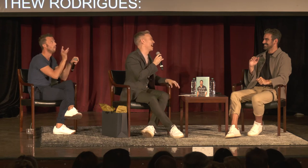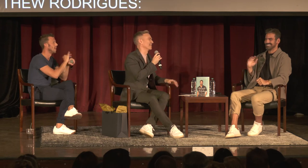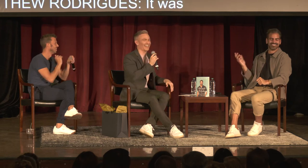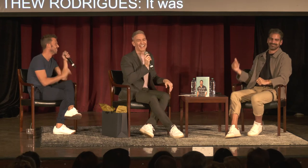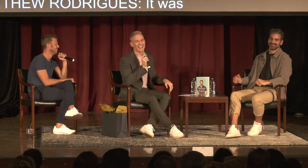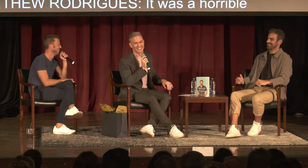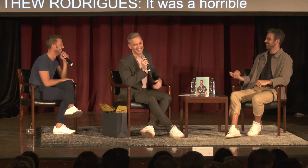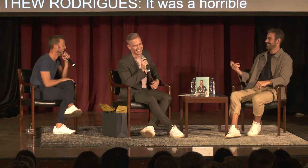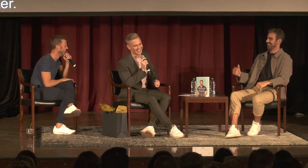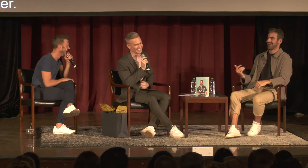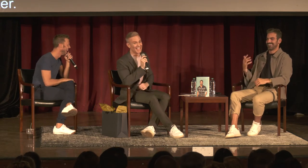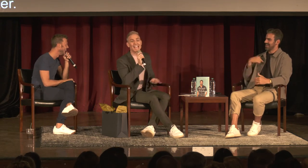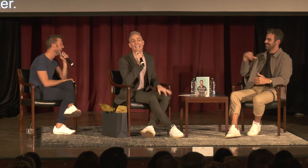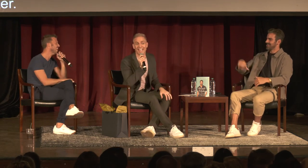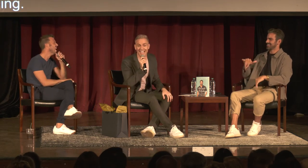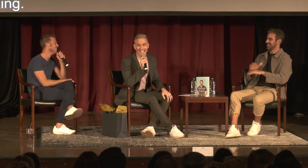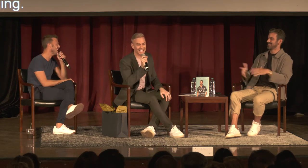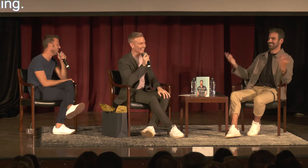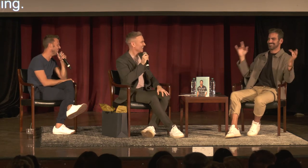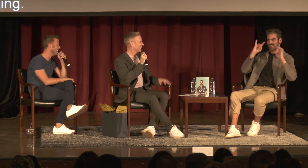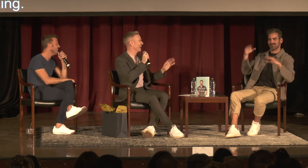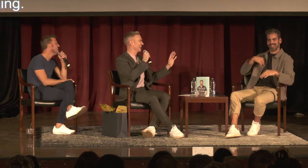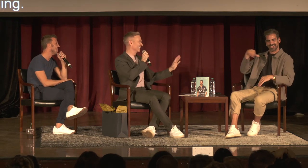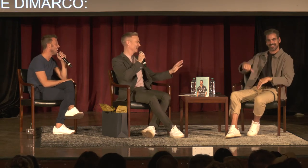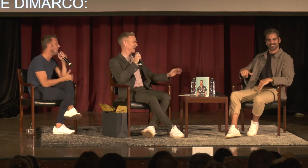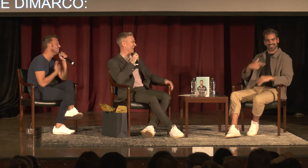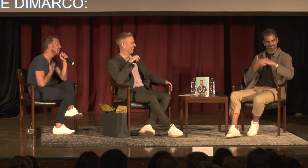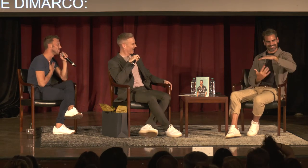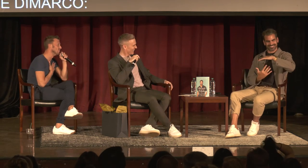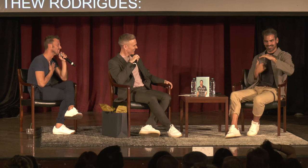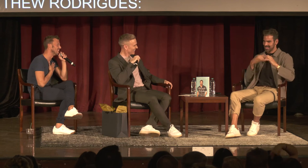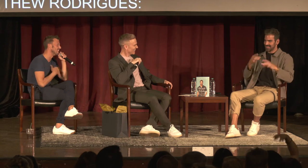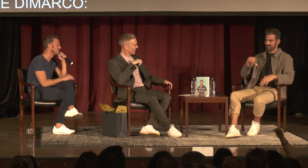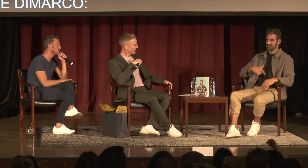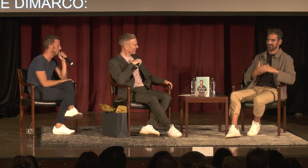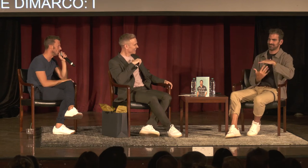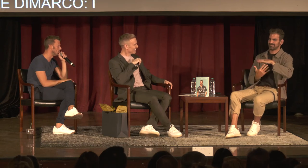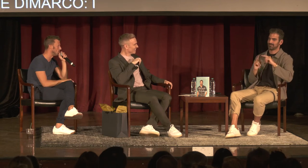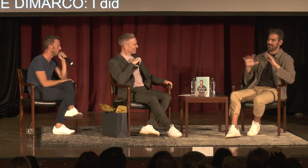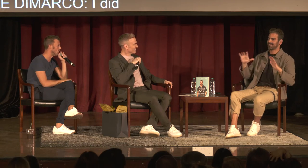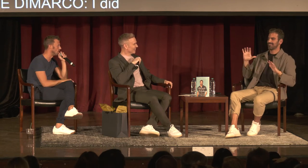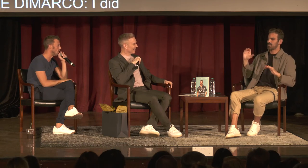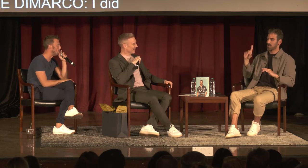I'm kidding, I'm kidding! No, I did actually lose the night of the Oscars. I'm still a little bit burned, not going to lie,